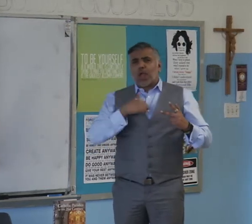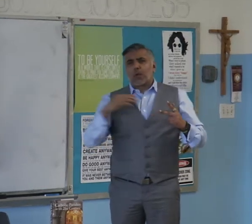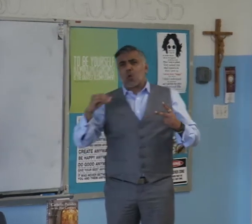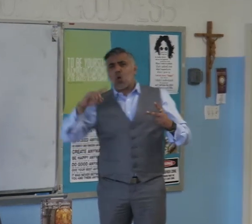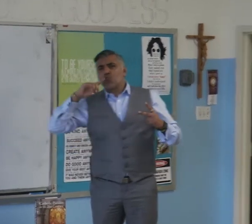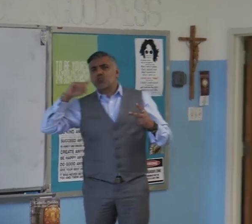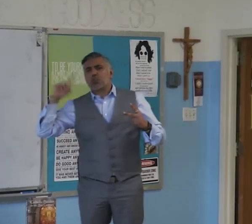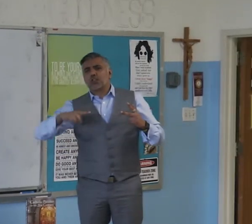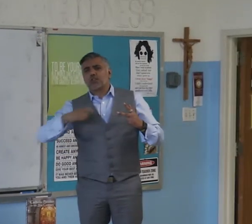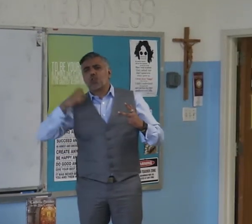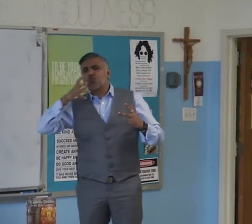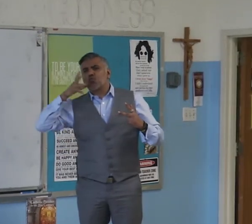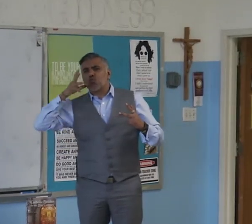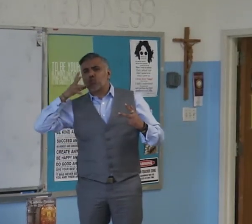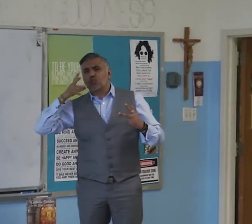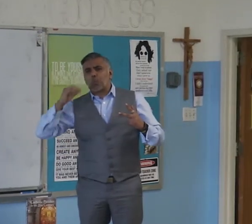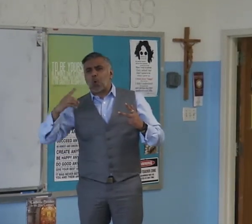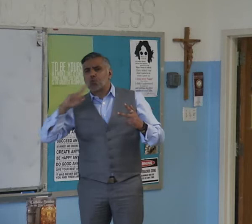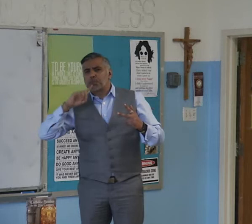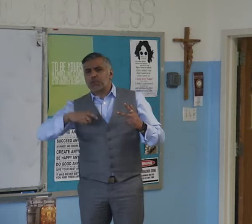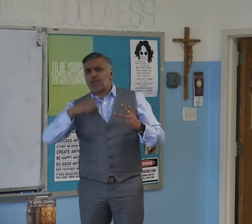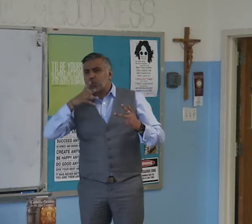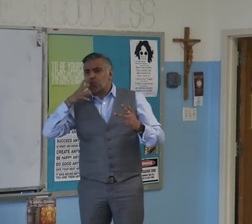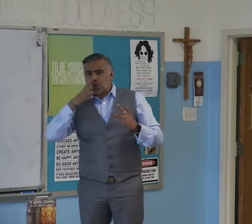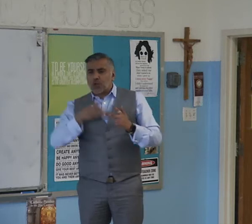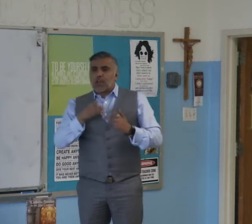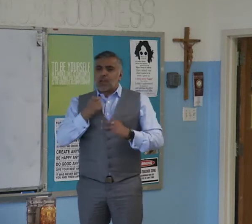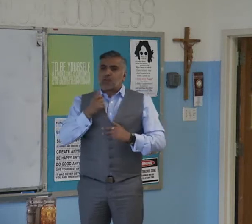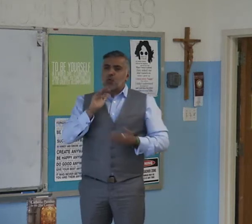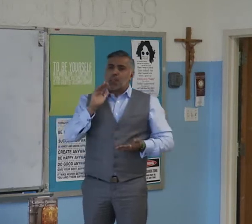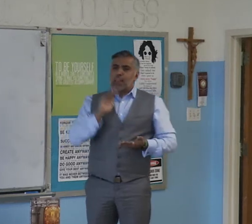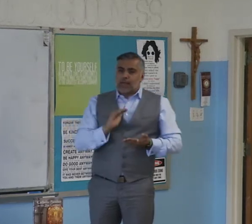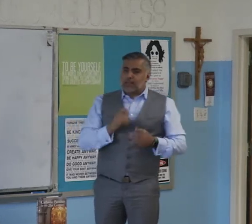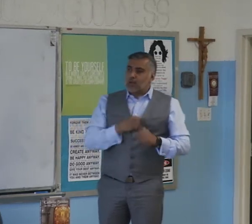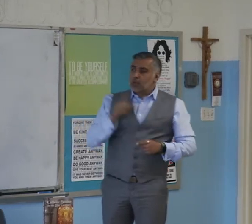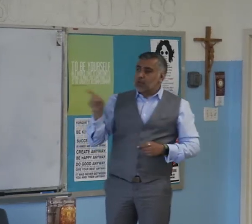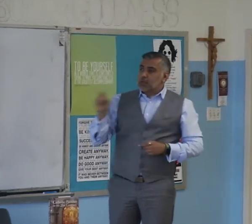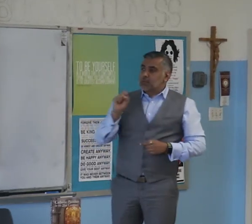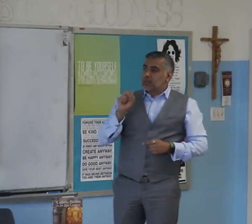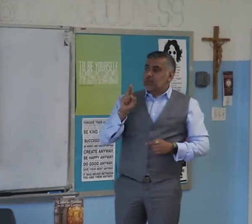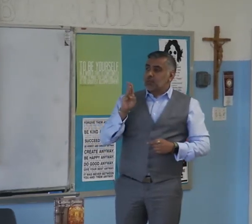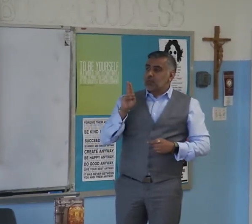the rural side, and a few less from the suburban side on that end, but it